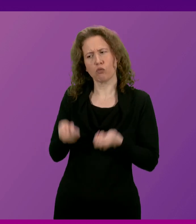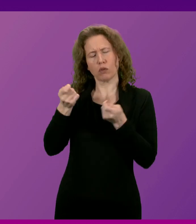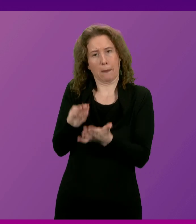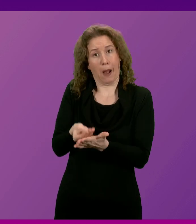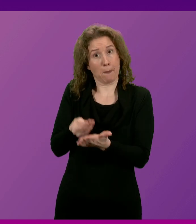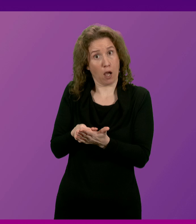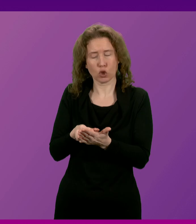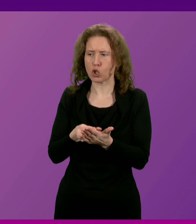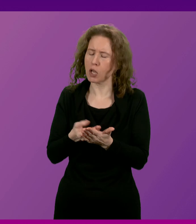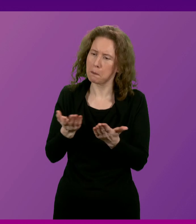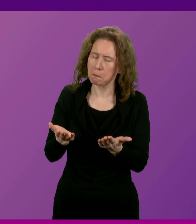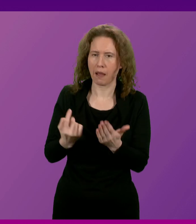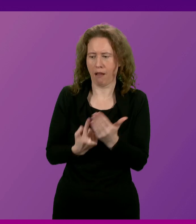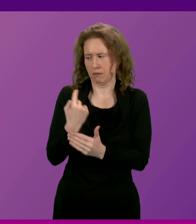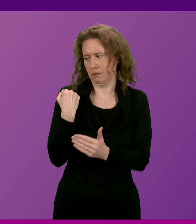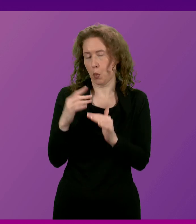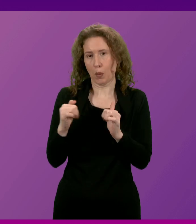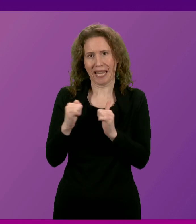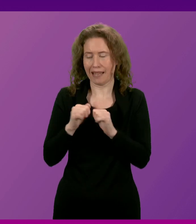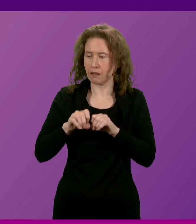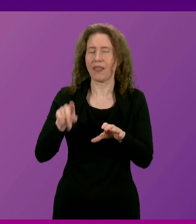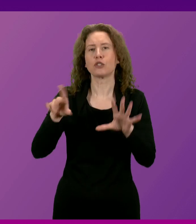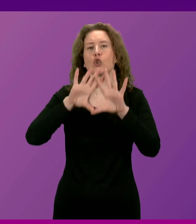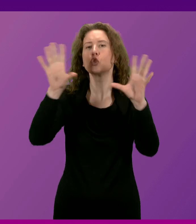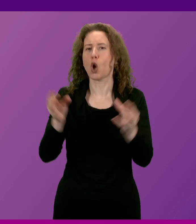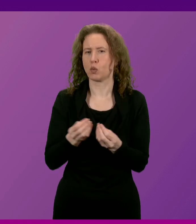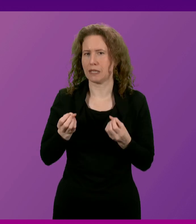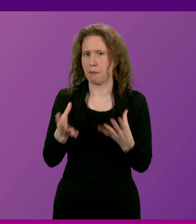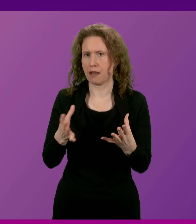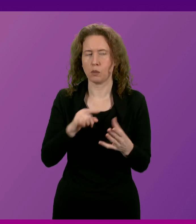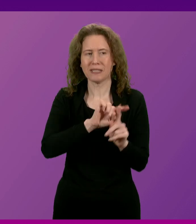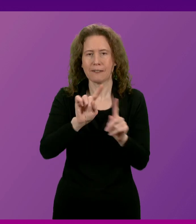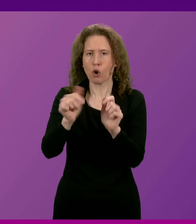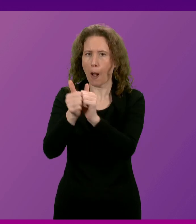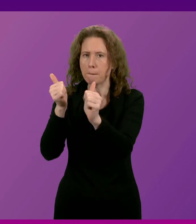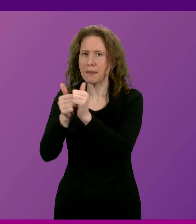the material at the weekend is total spend on consultancy firms, which includes non-consultancy